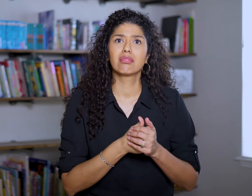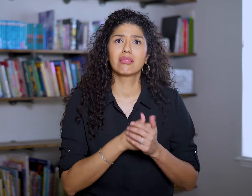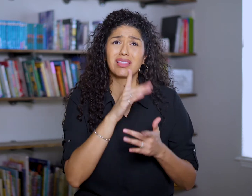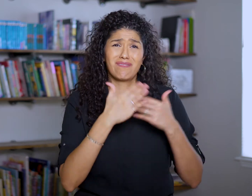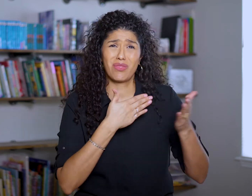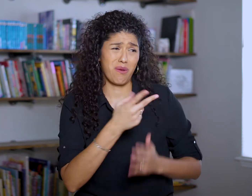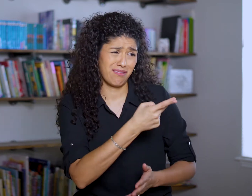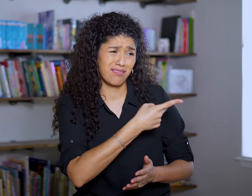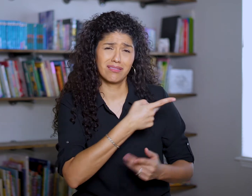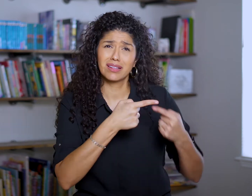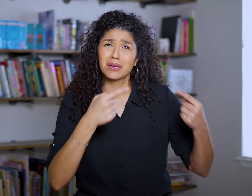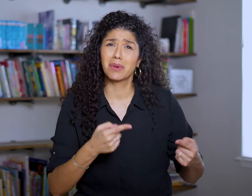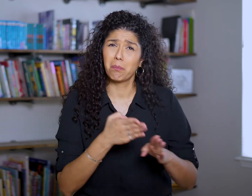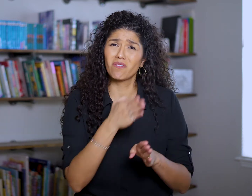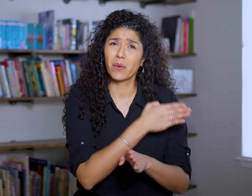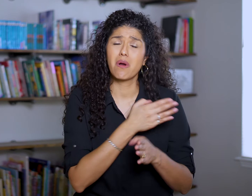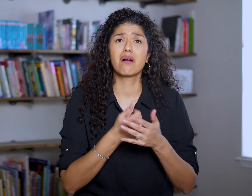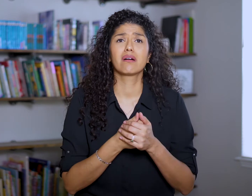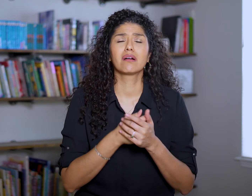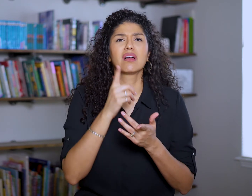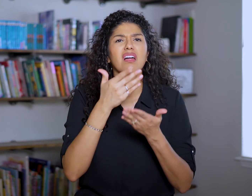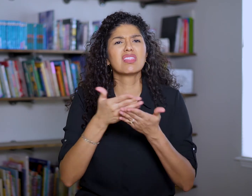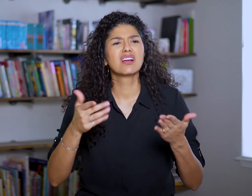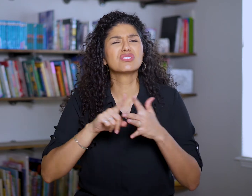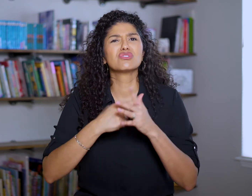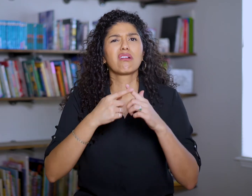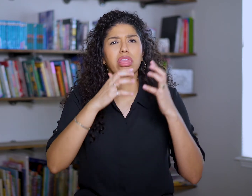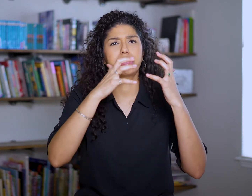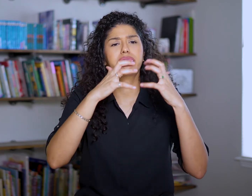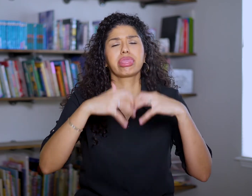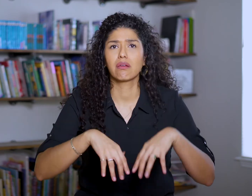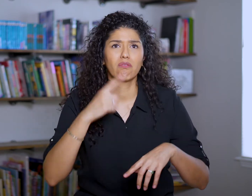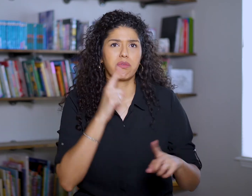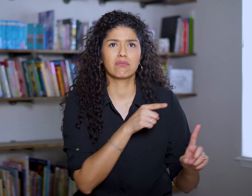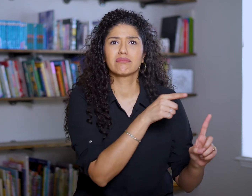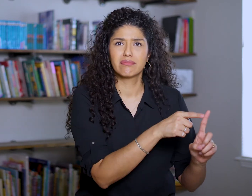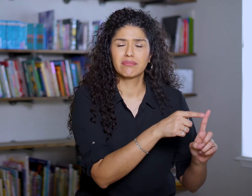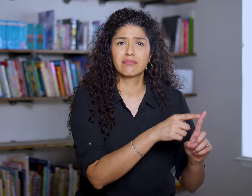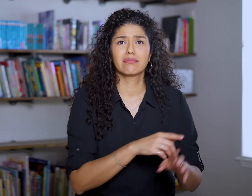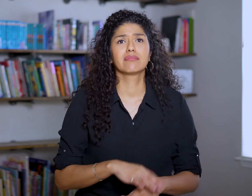even though they’re recent enemies. Things begin to crumble for Ish-bosheth,